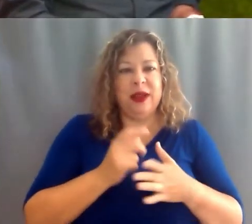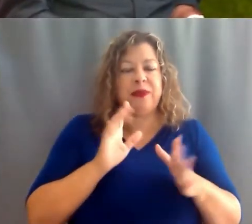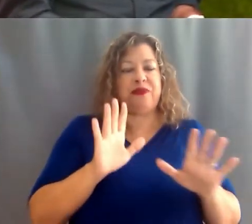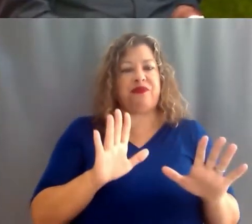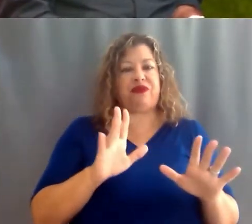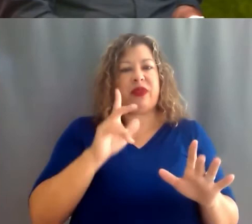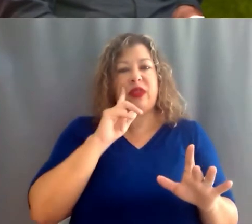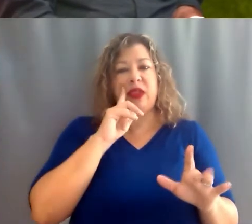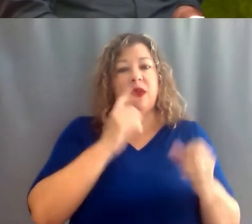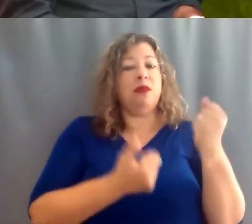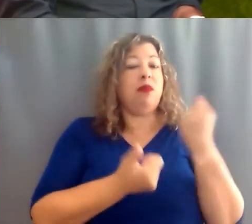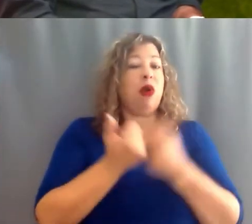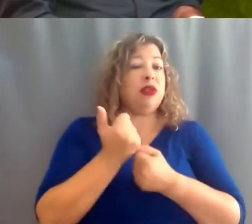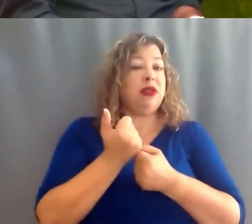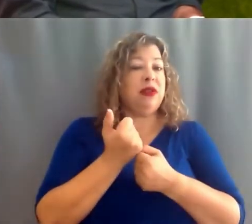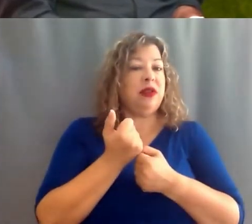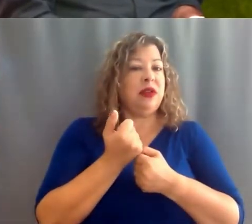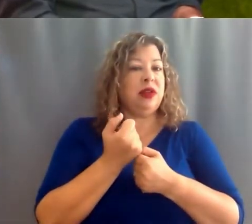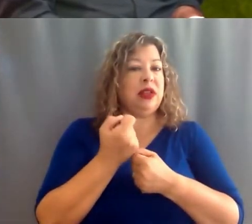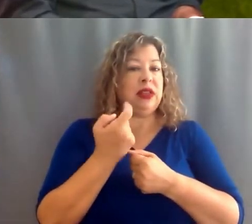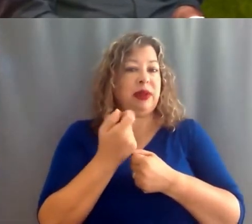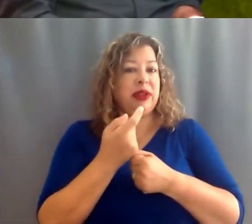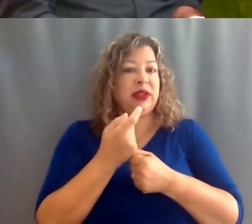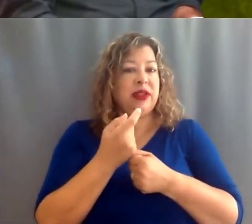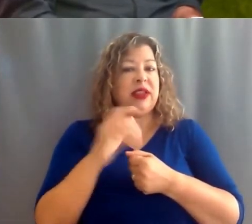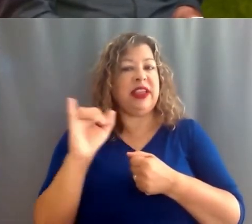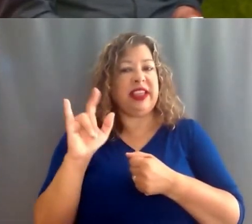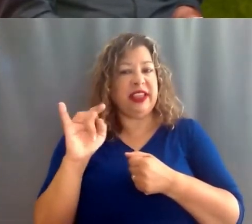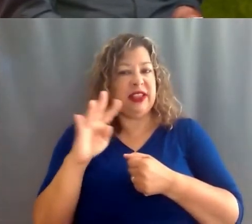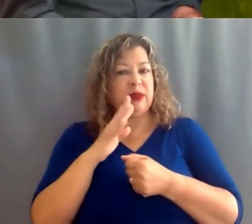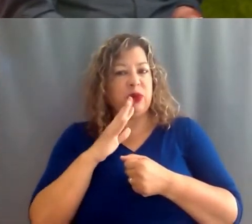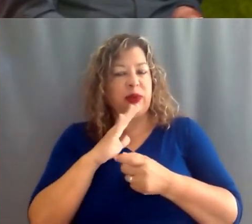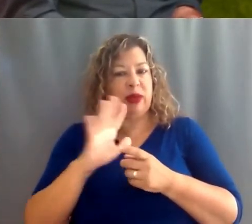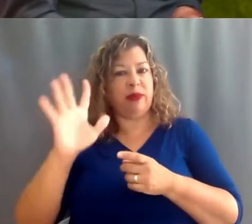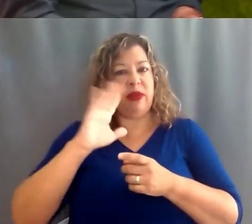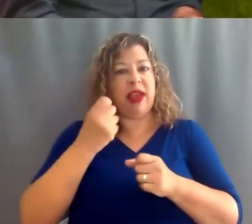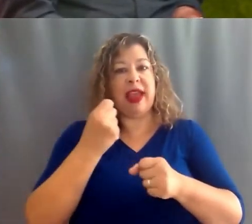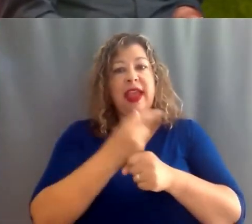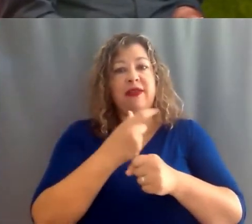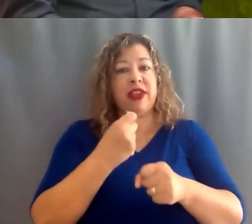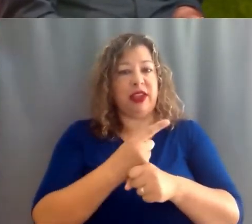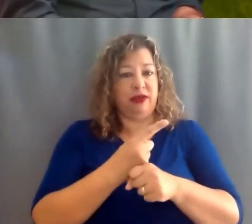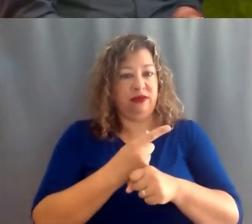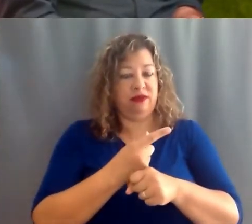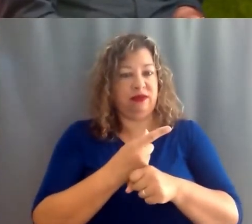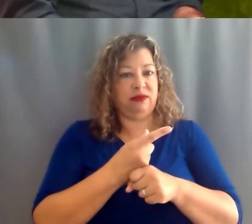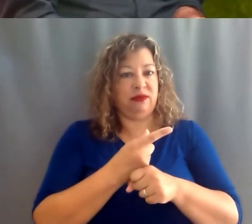All of 2009. A little context, which Ian spoke about earlier. Every year, I take a piece of.